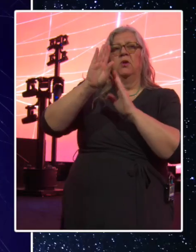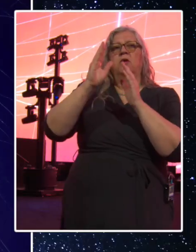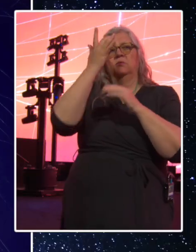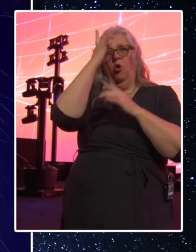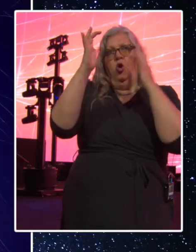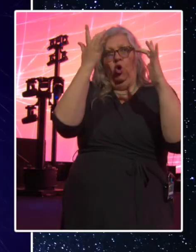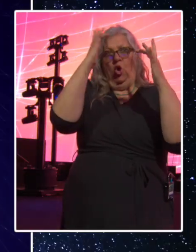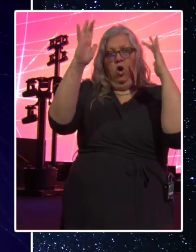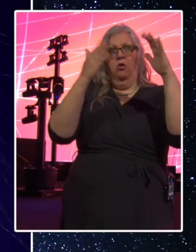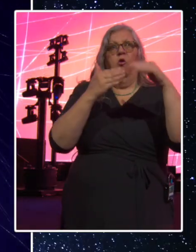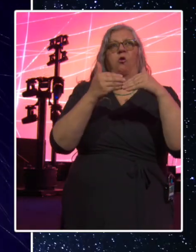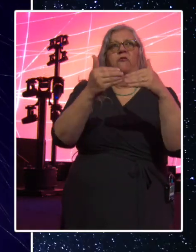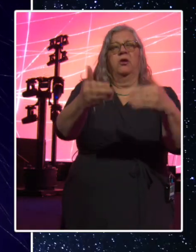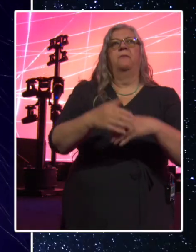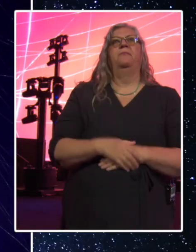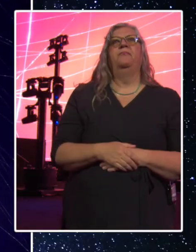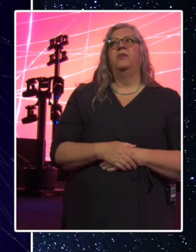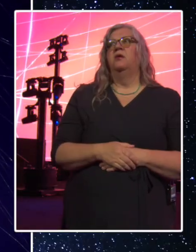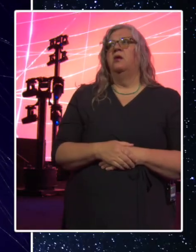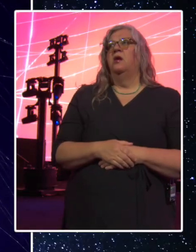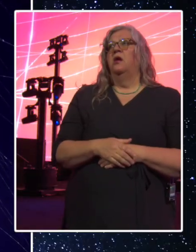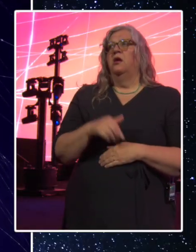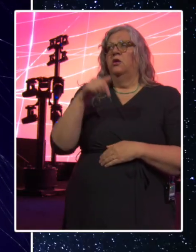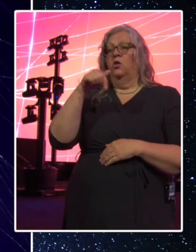I invite you to join the network session this week